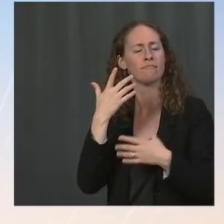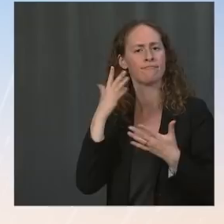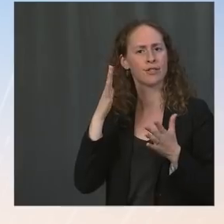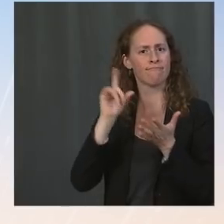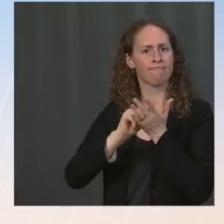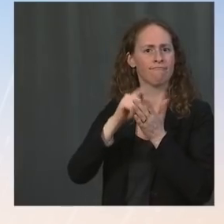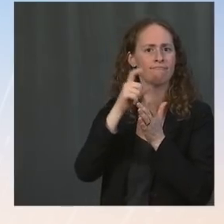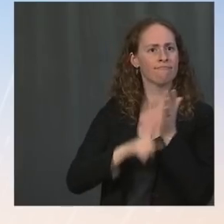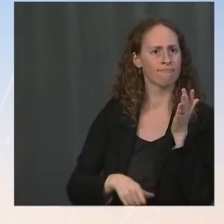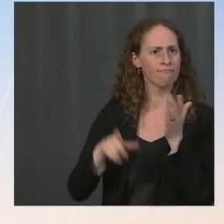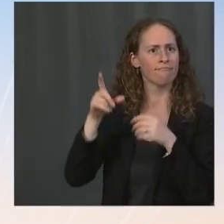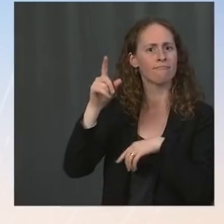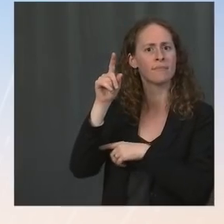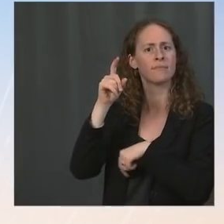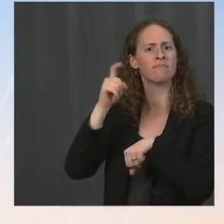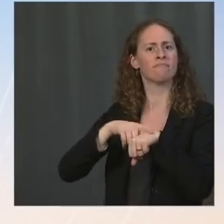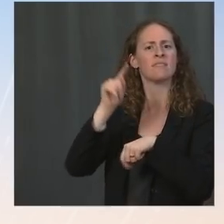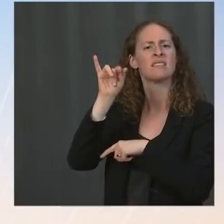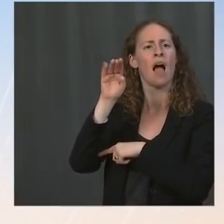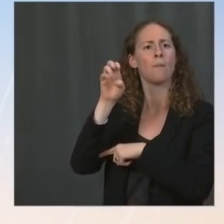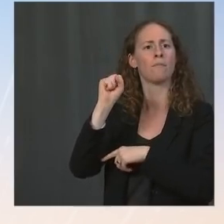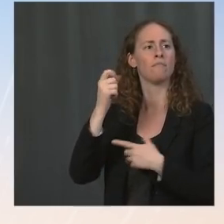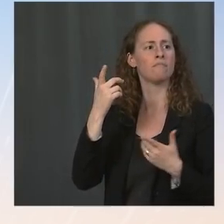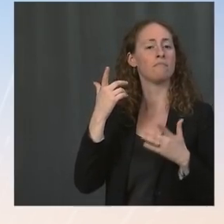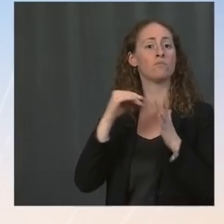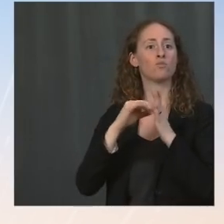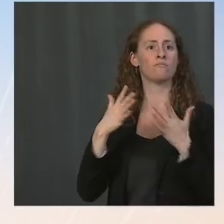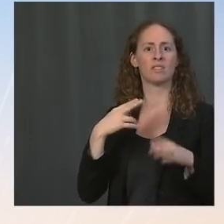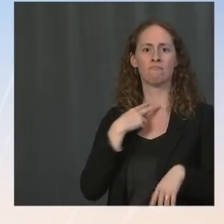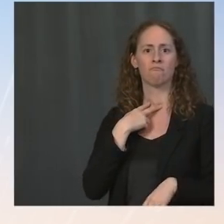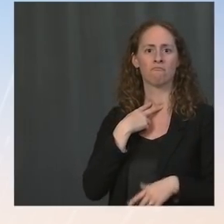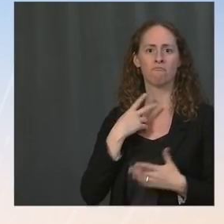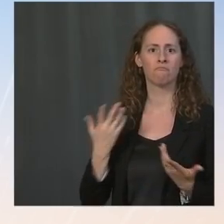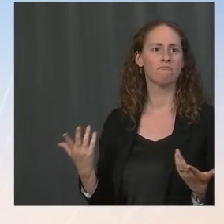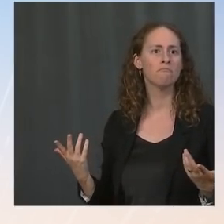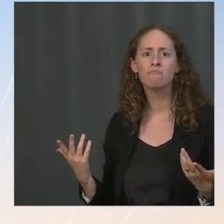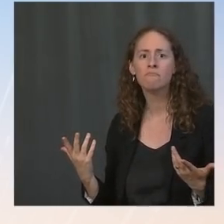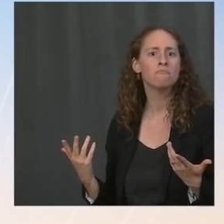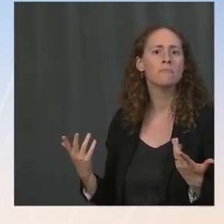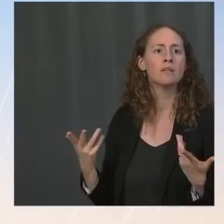and they were contacted apparently to try to get out, held in safe houses for a period of time,